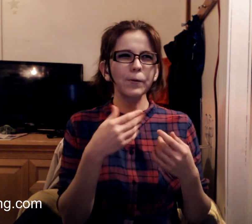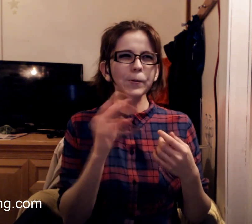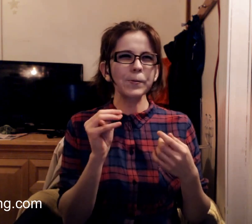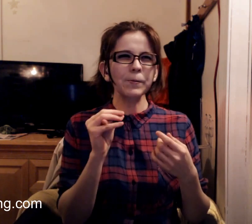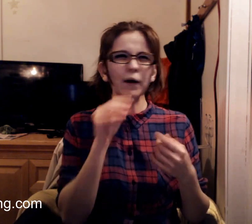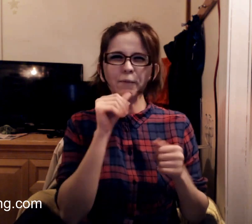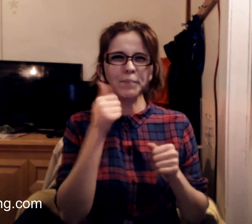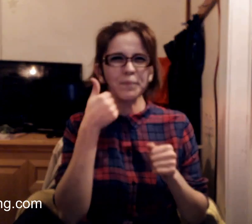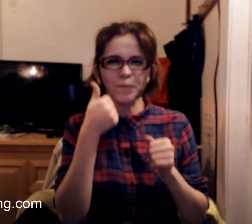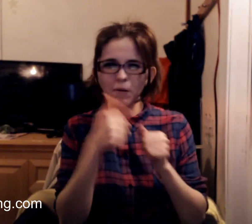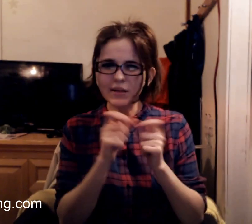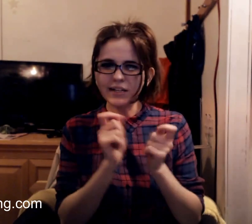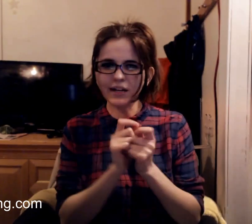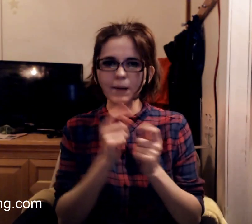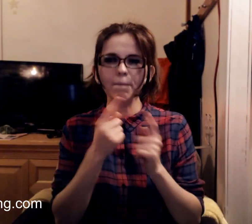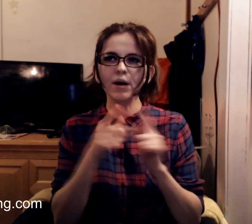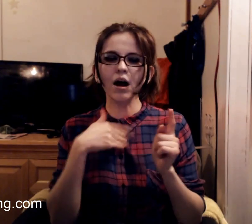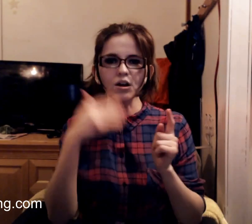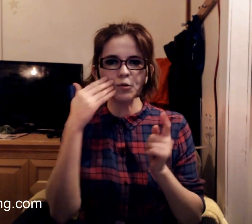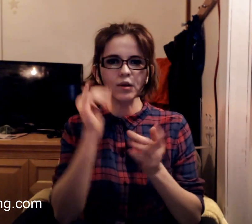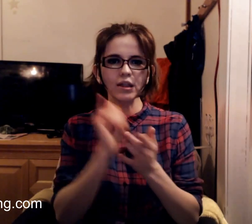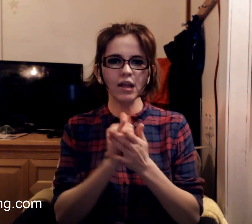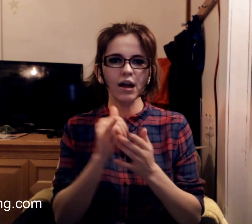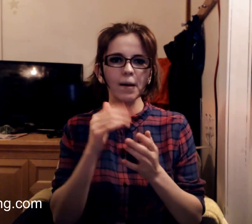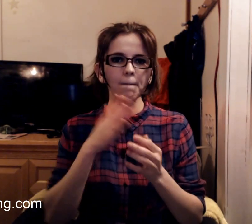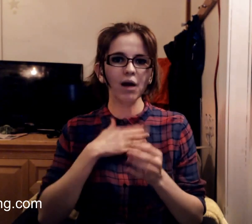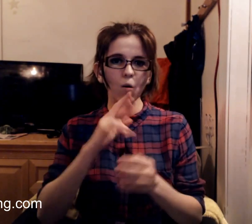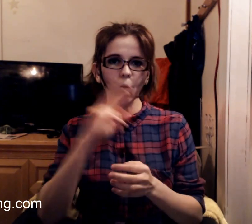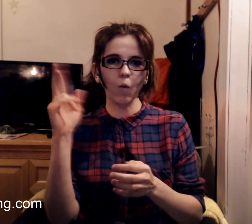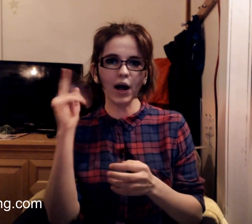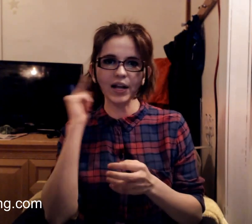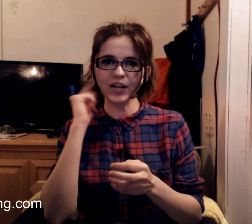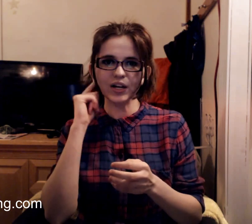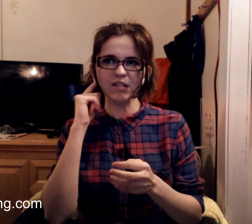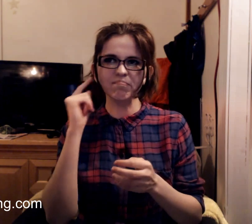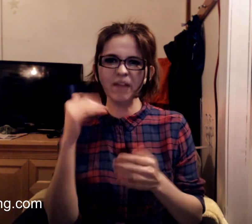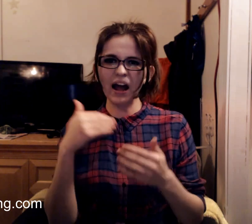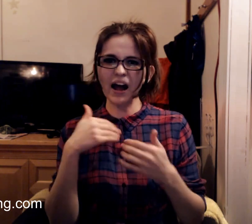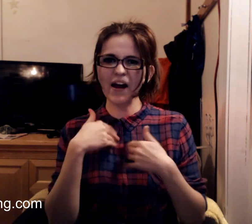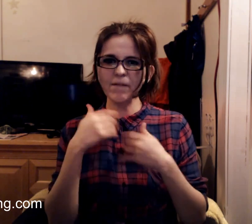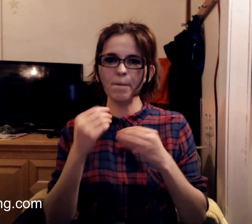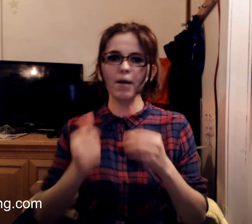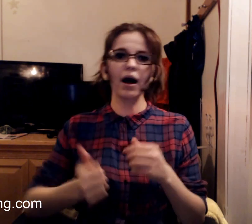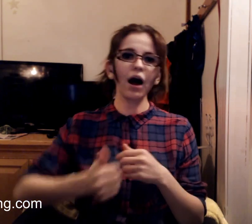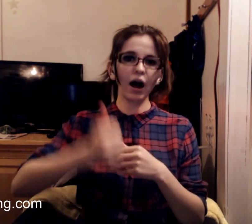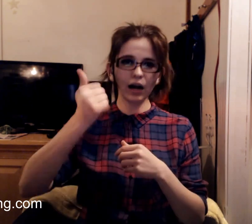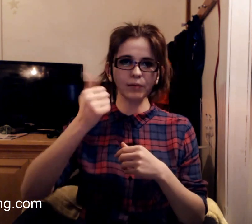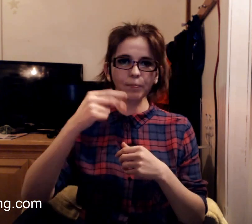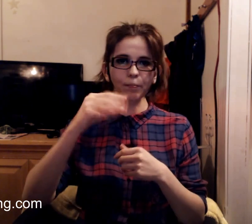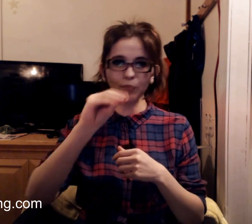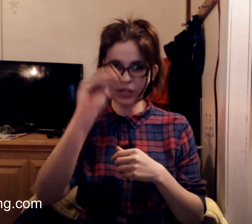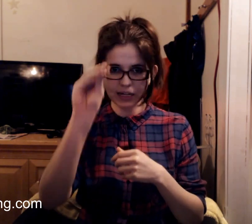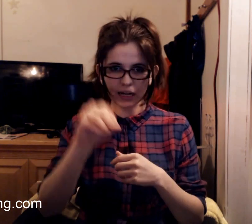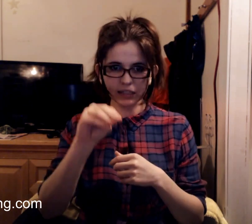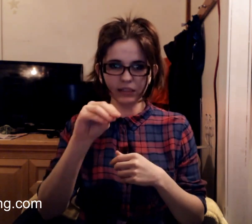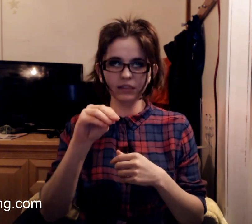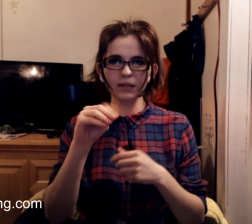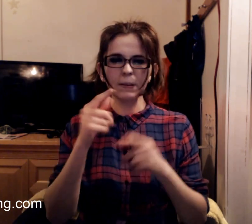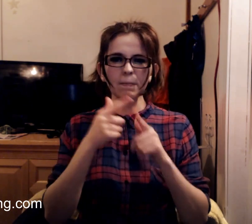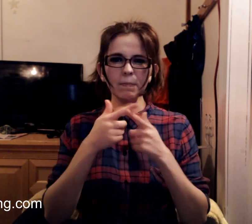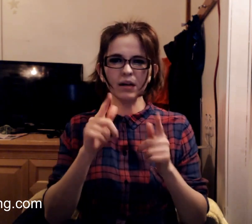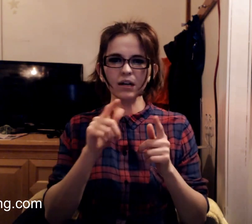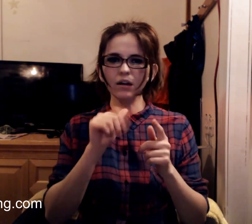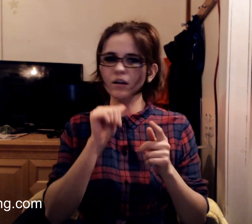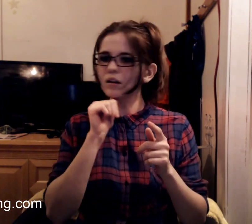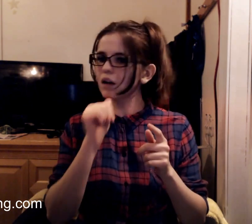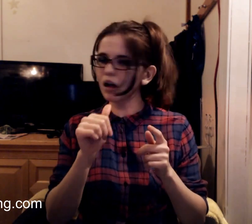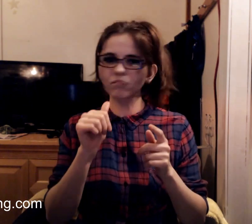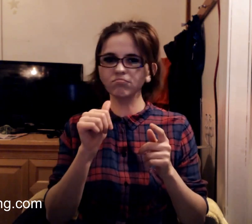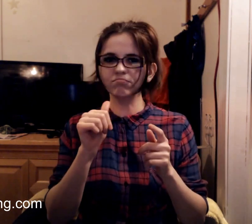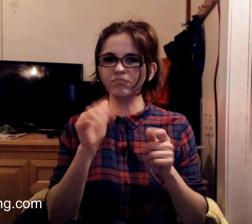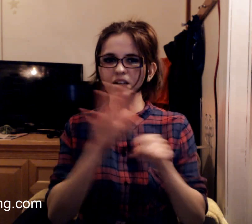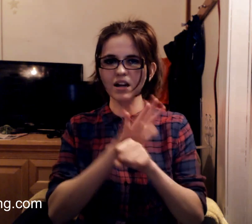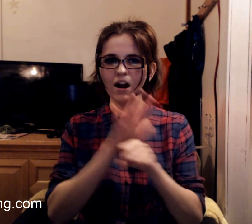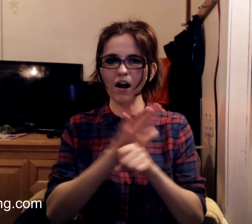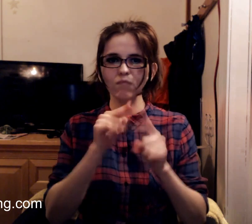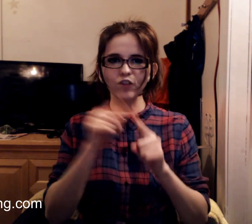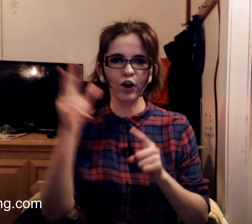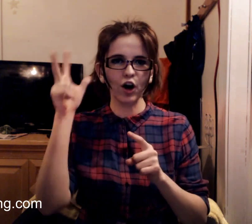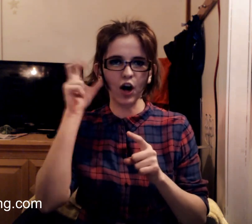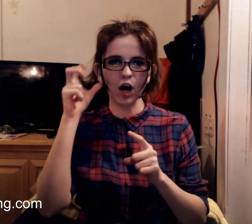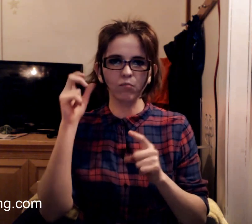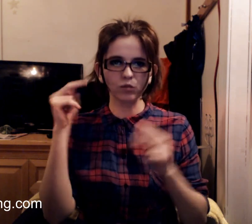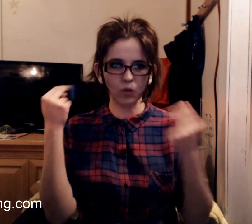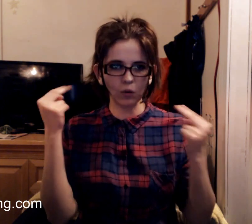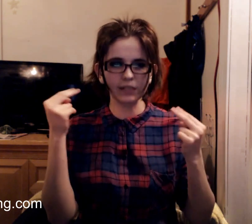um, I don't remember exactly but I do know that my right ear still has some hearing, has a high percentage of hearing but not enough to hear noise.